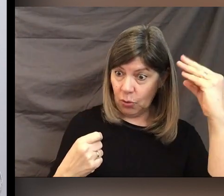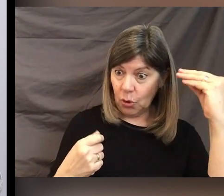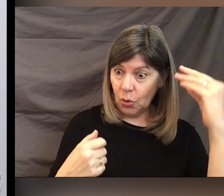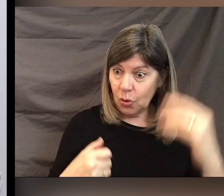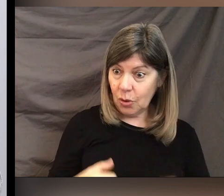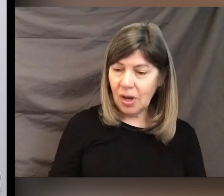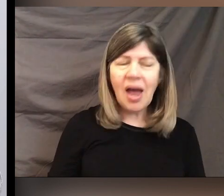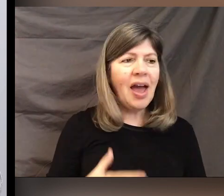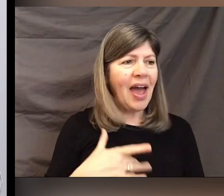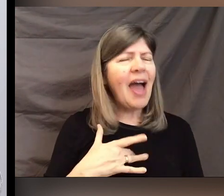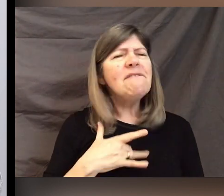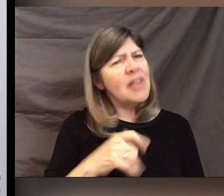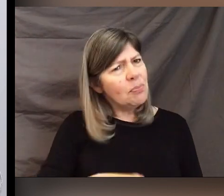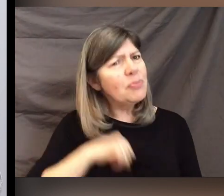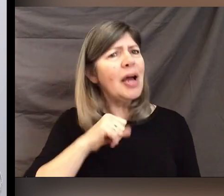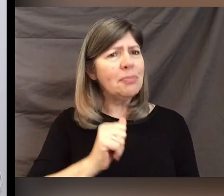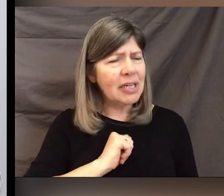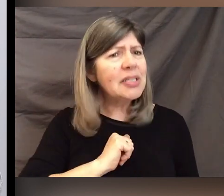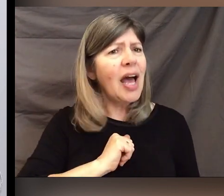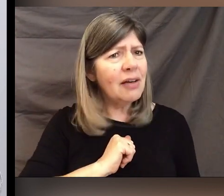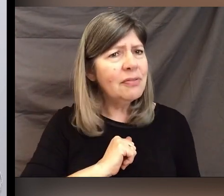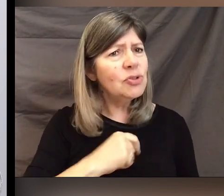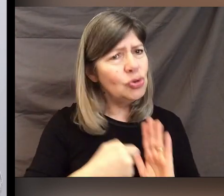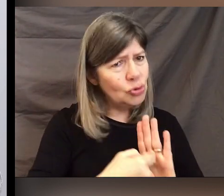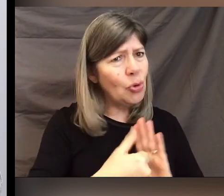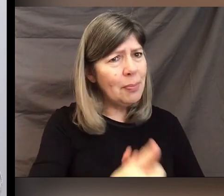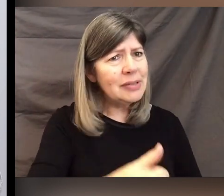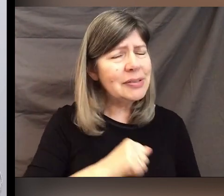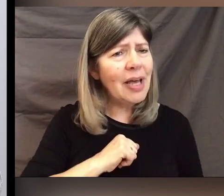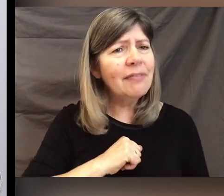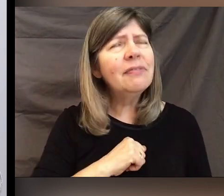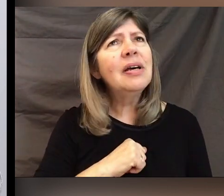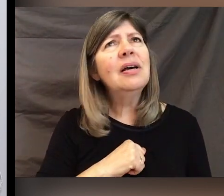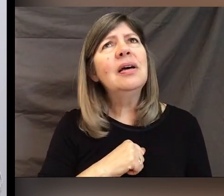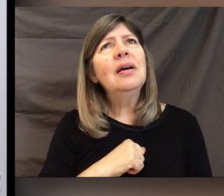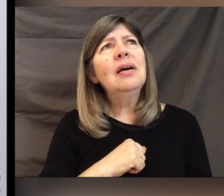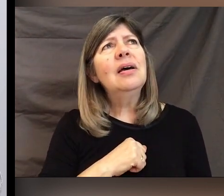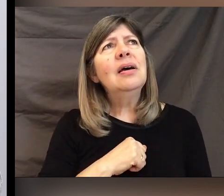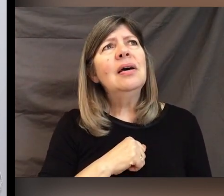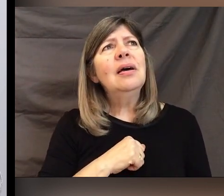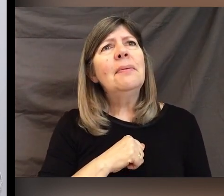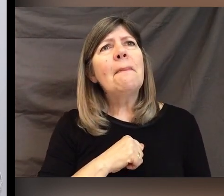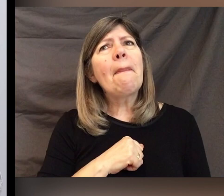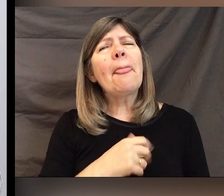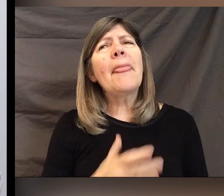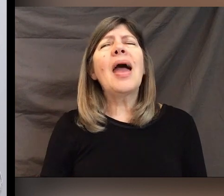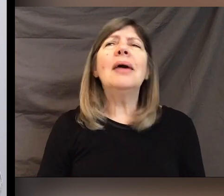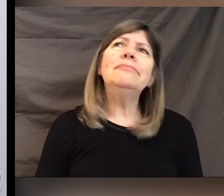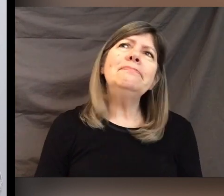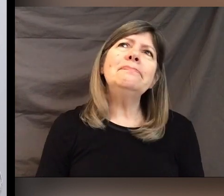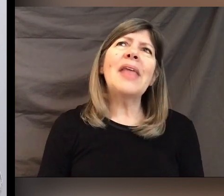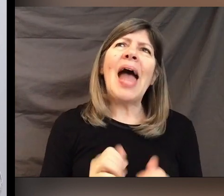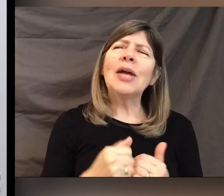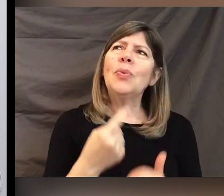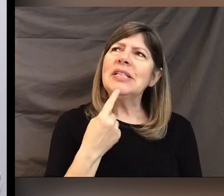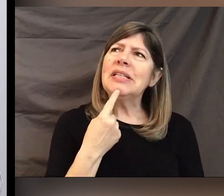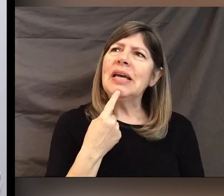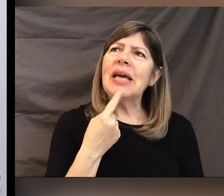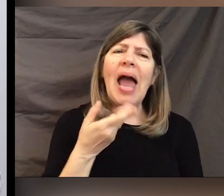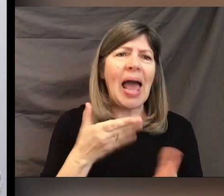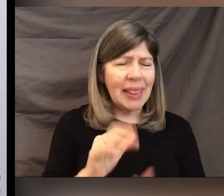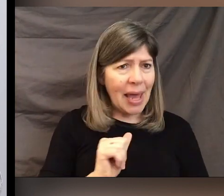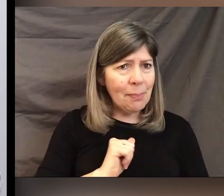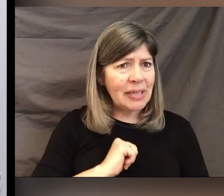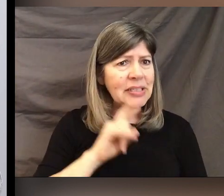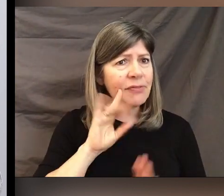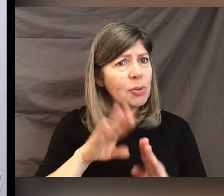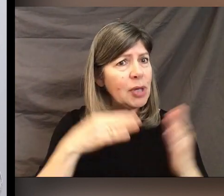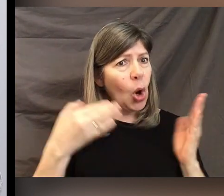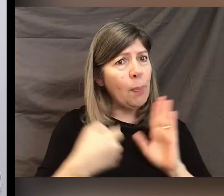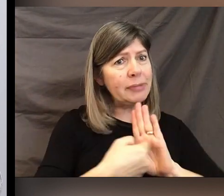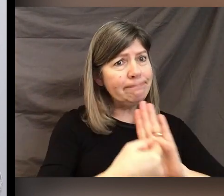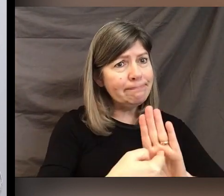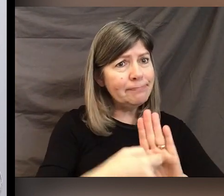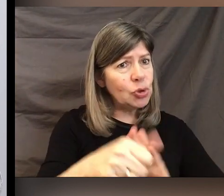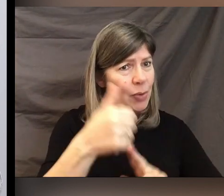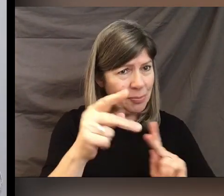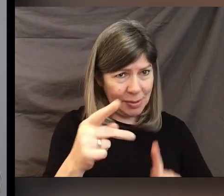I felt proud of myself, to let myself be...how do I put this. To be open to other people. Does that make sense?